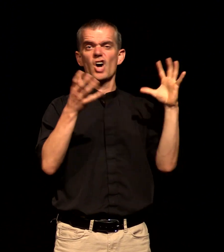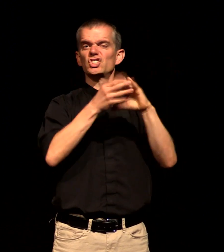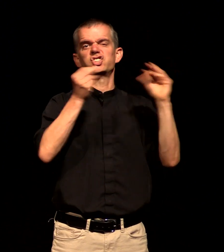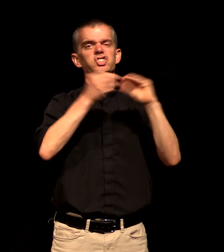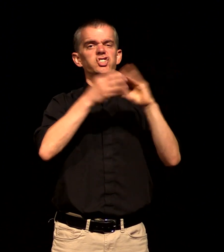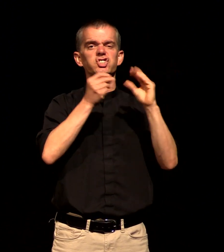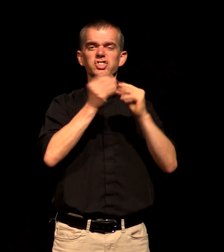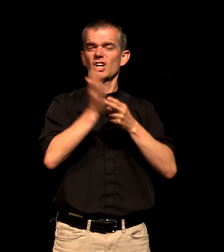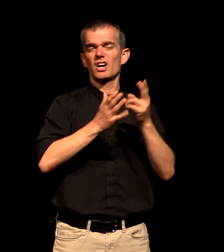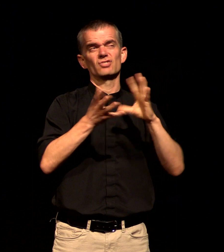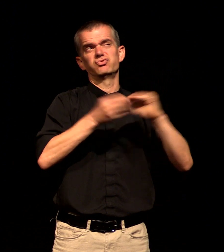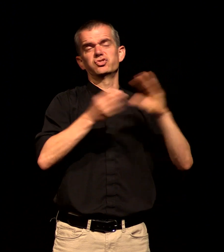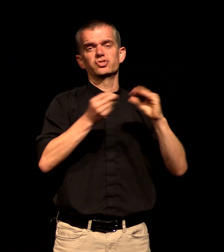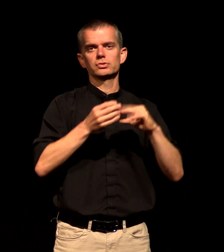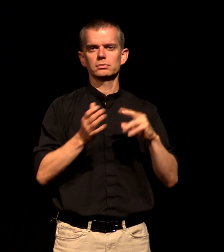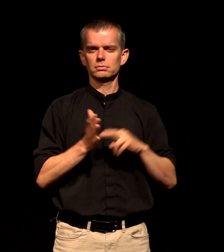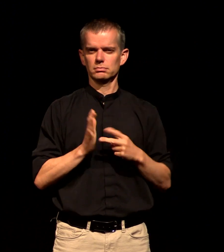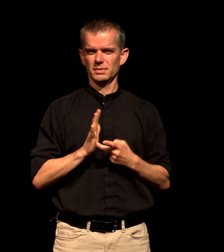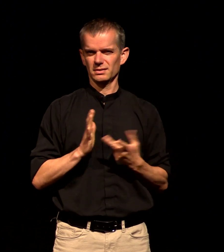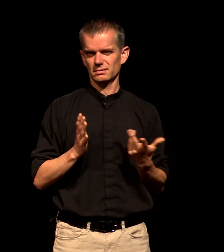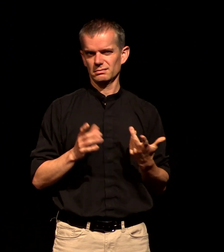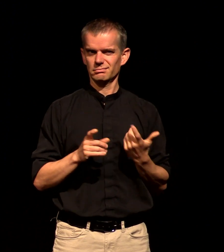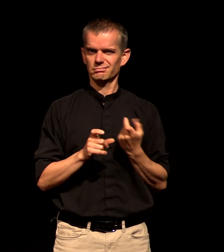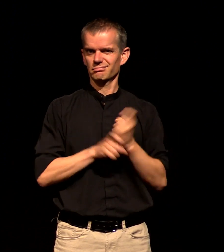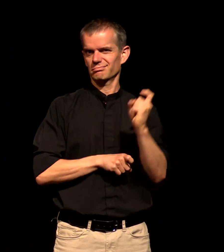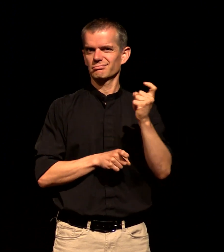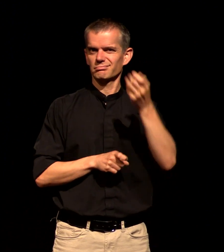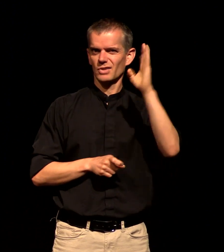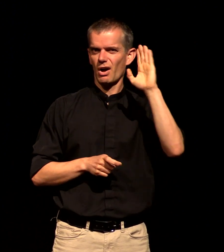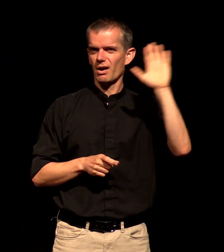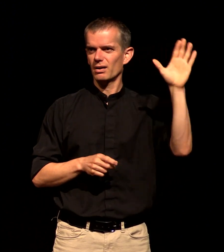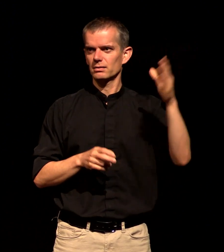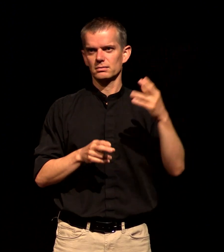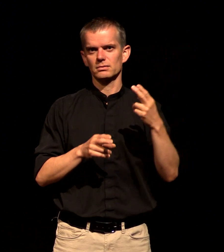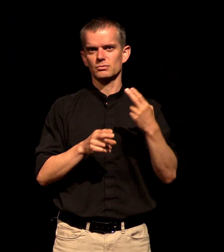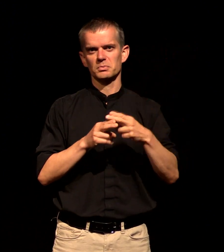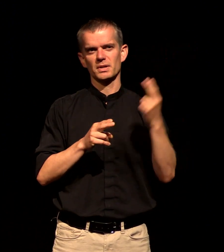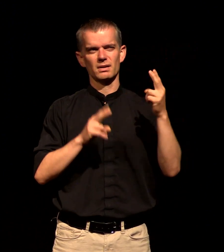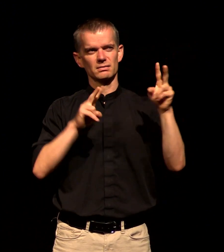tarnishing God's reputation? But what if God has never asked us